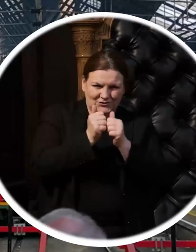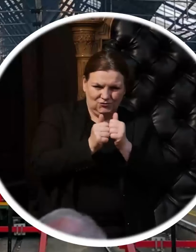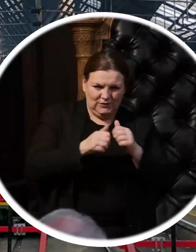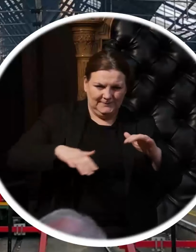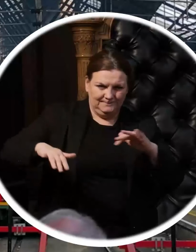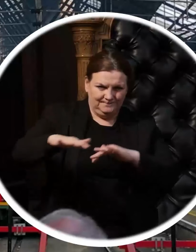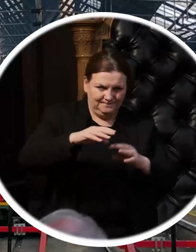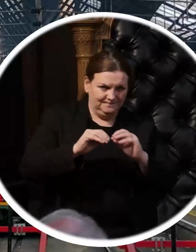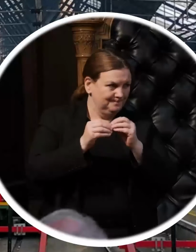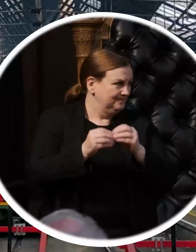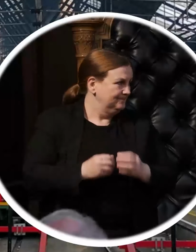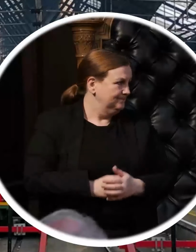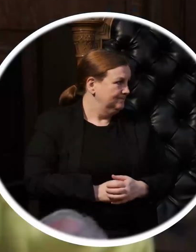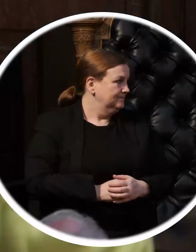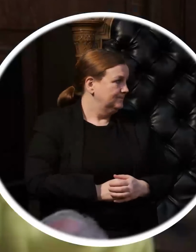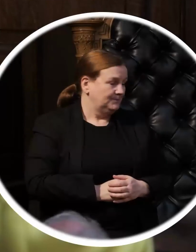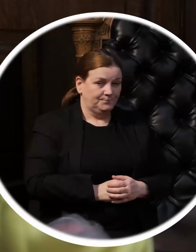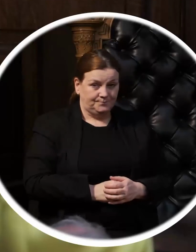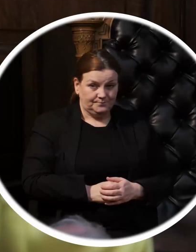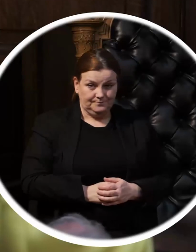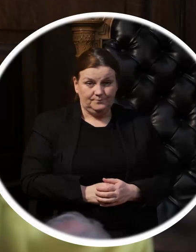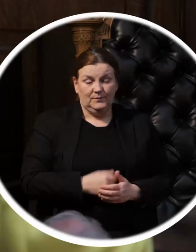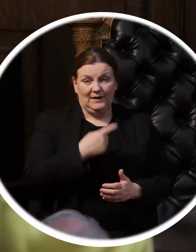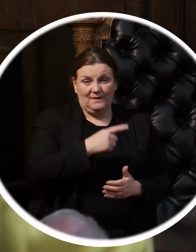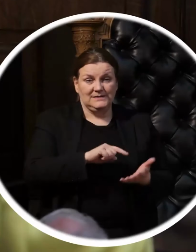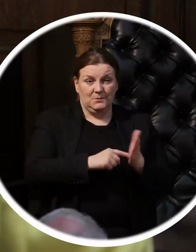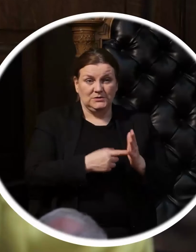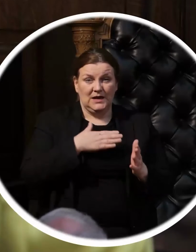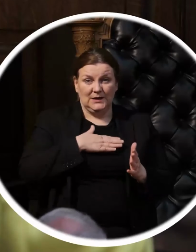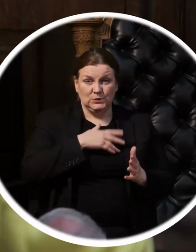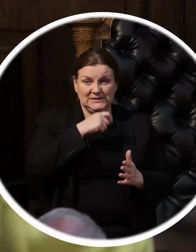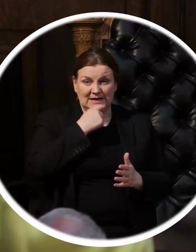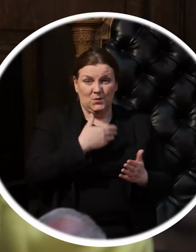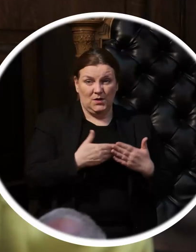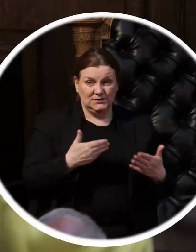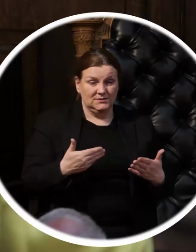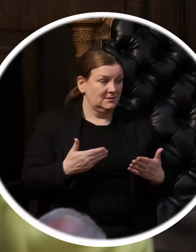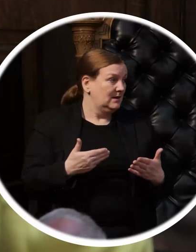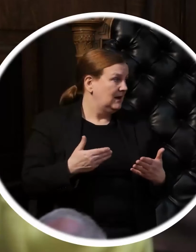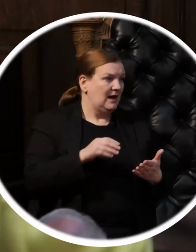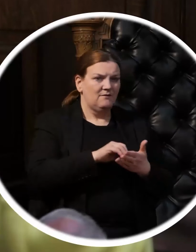This is a point that I really, really like to stress is that there's a misconception that Ireland has never